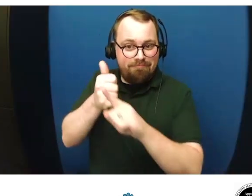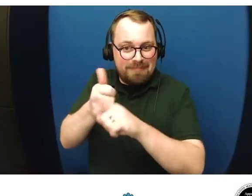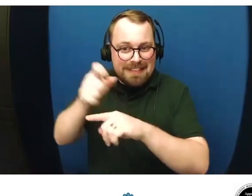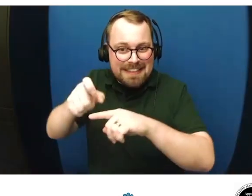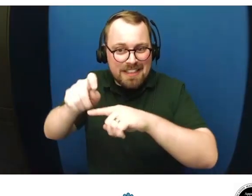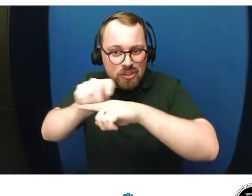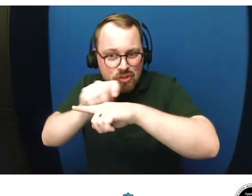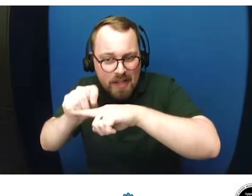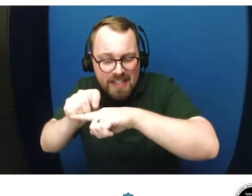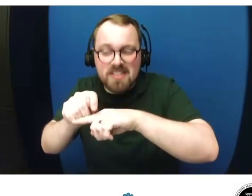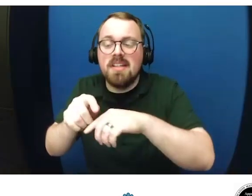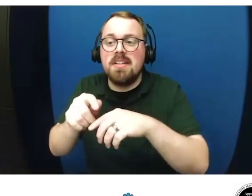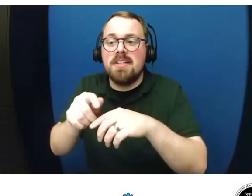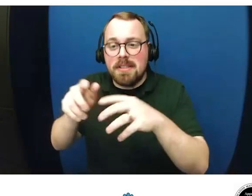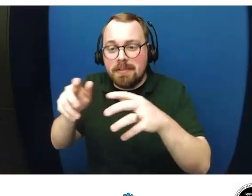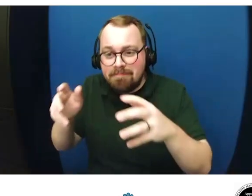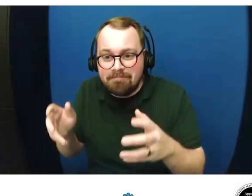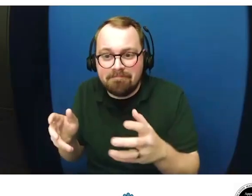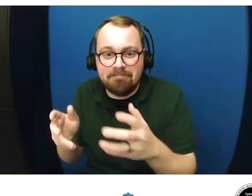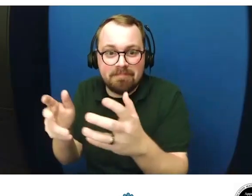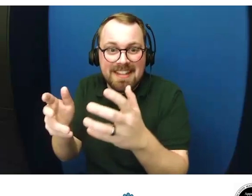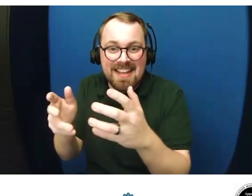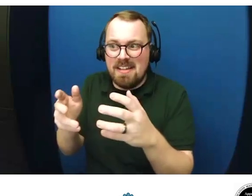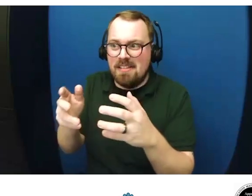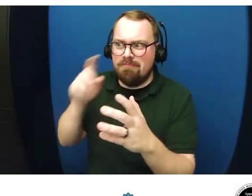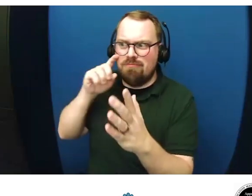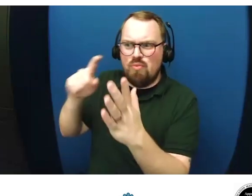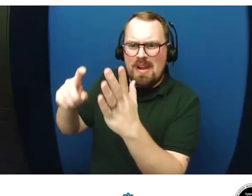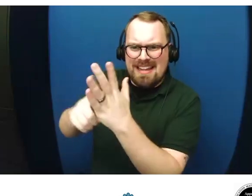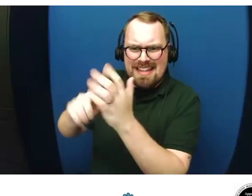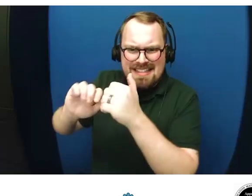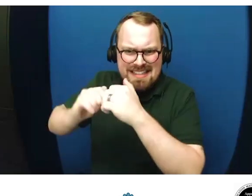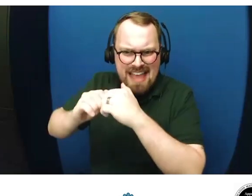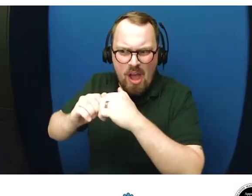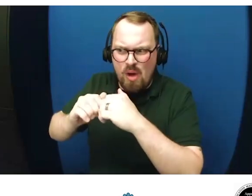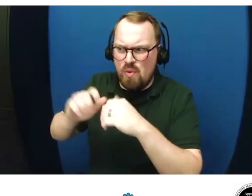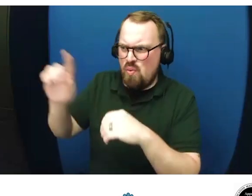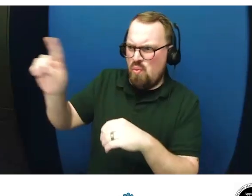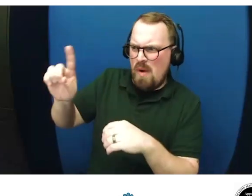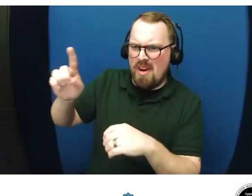lack of motivational...motivating sound sources. But where that one comes from